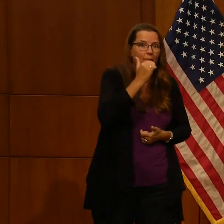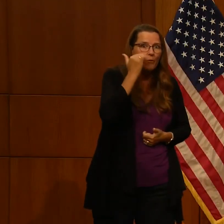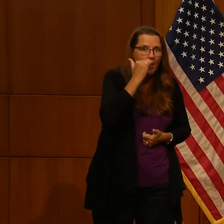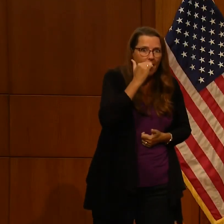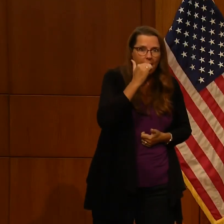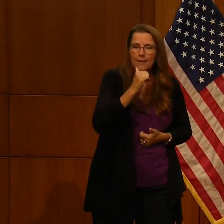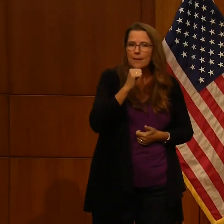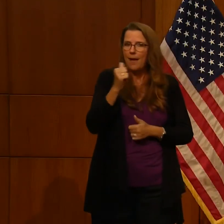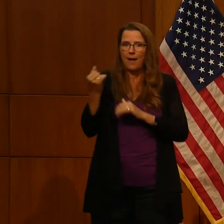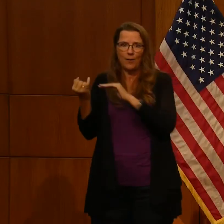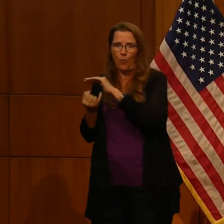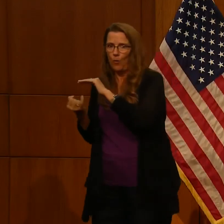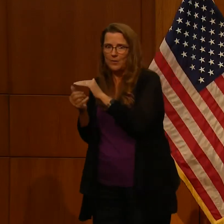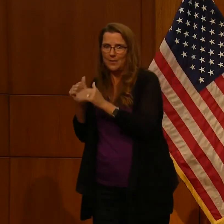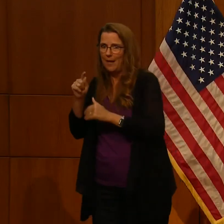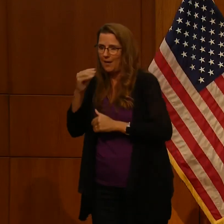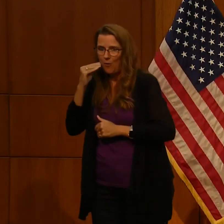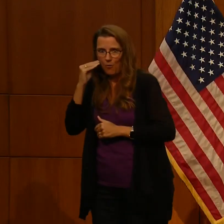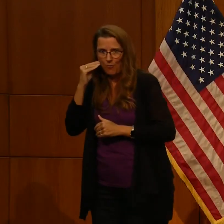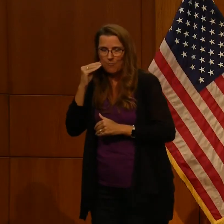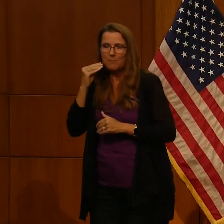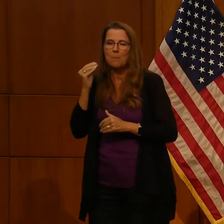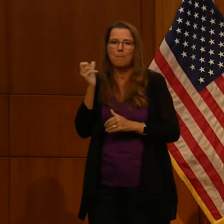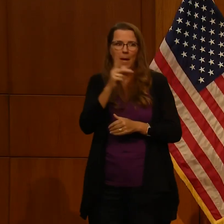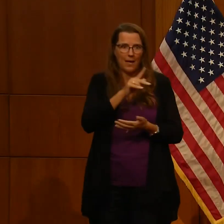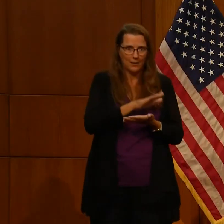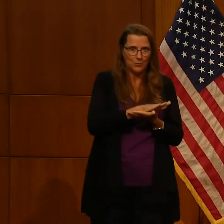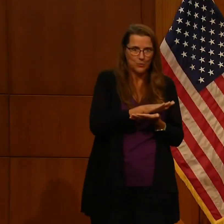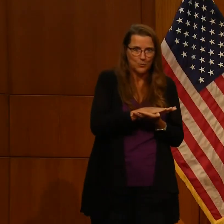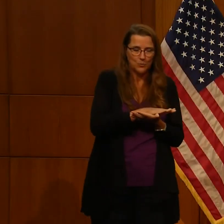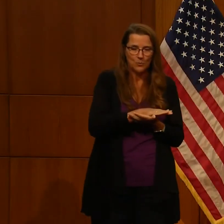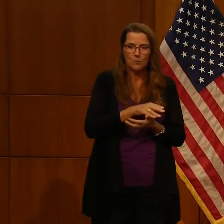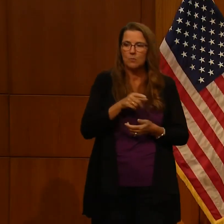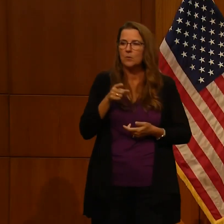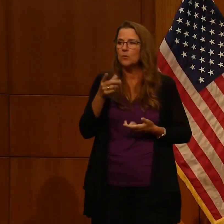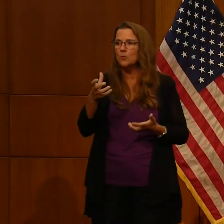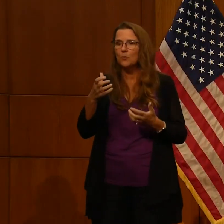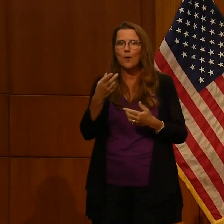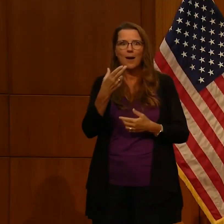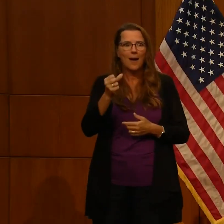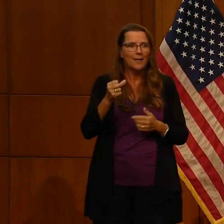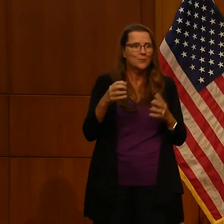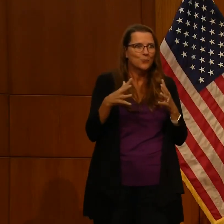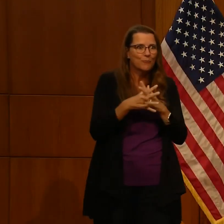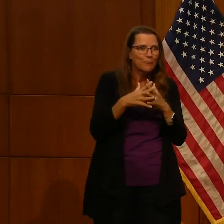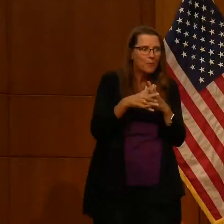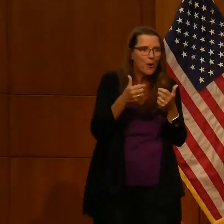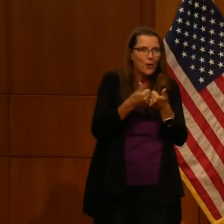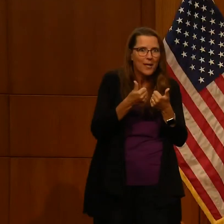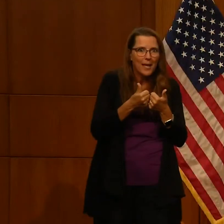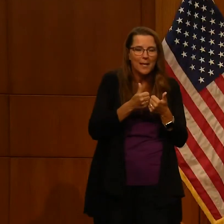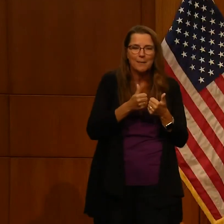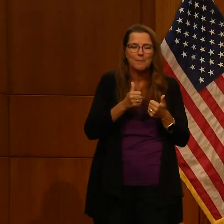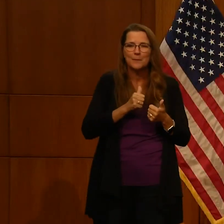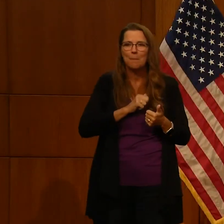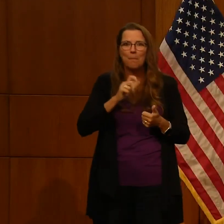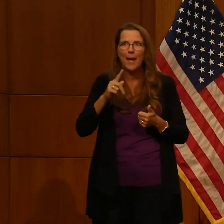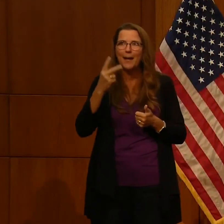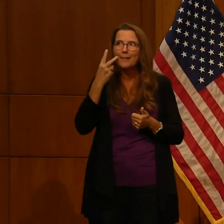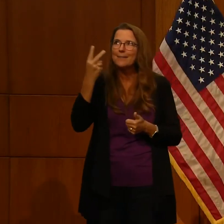DAY. NOT QUARANTINED AT HOME.